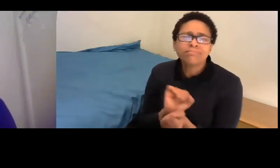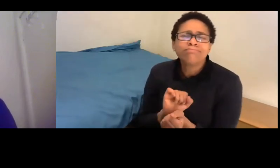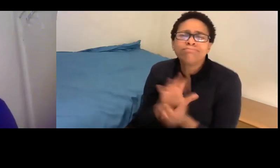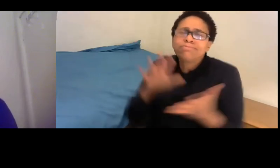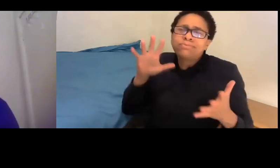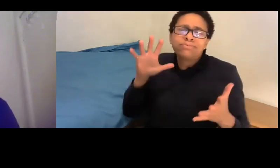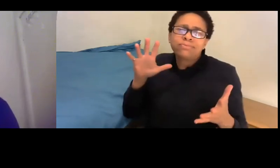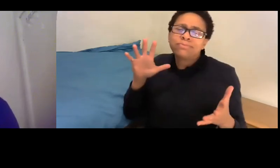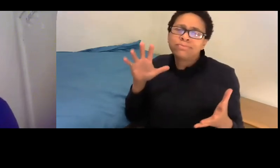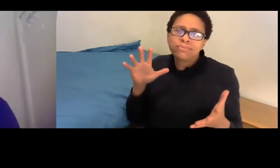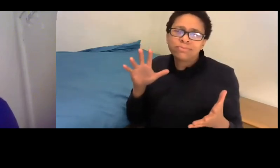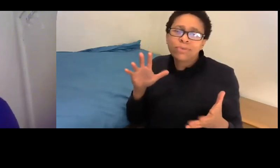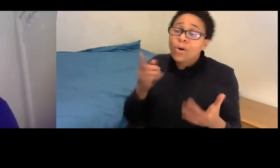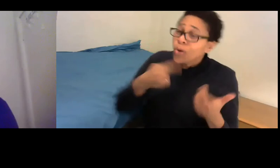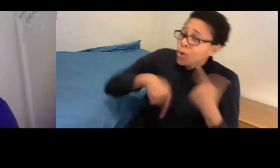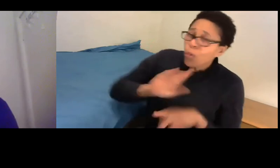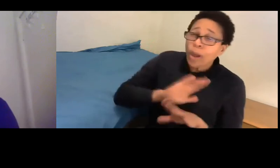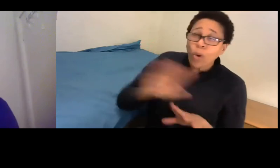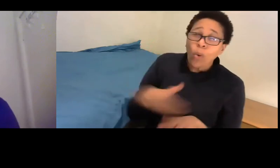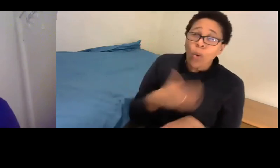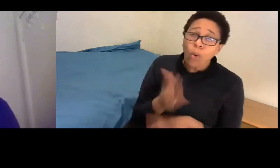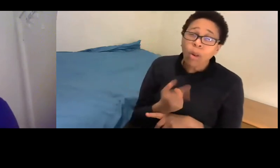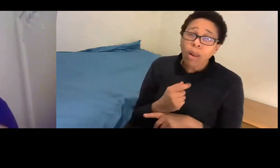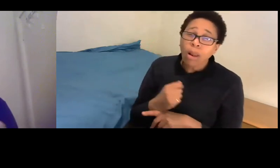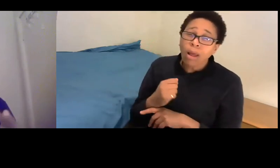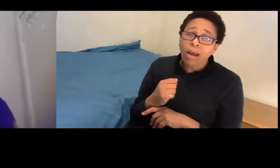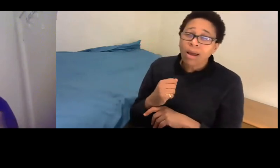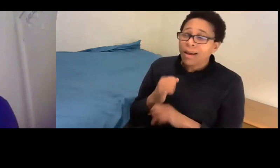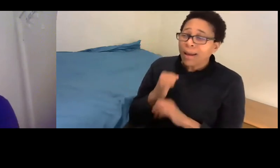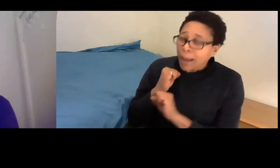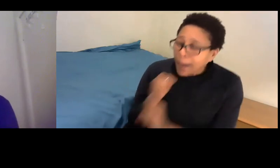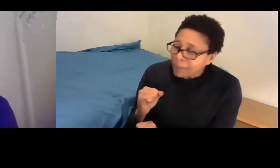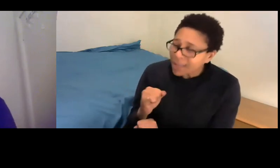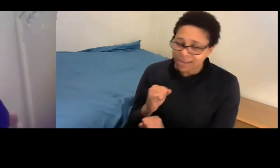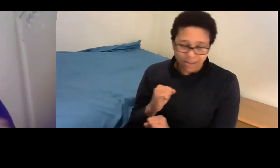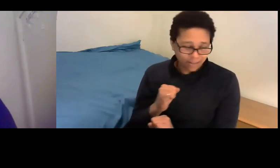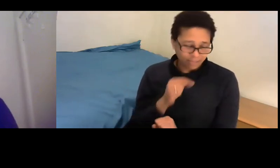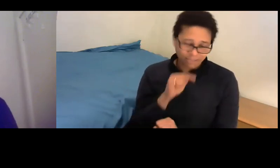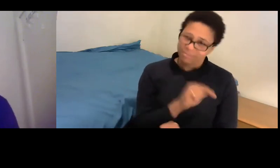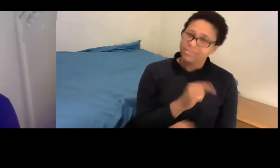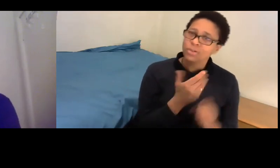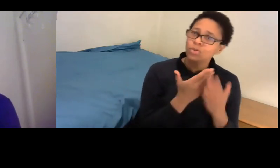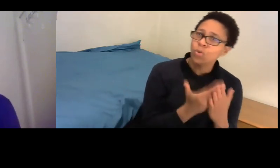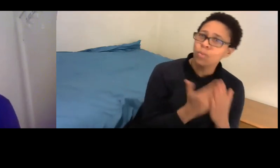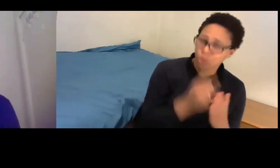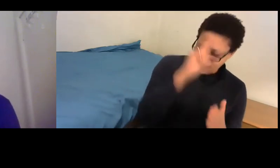degree of commitment to being Muslim as well. You know, whether it's very, very religious or not. So I thought